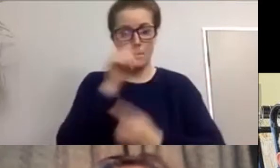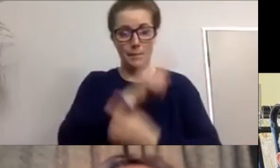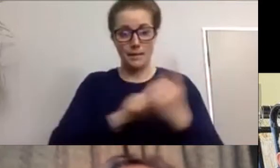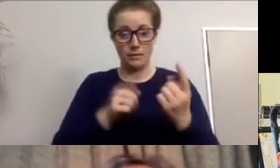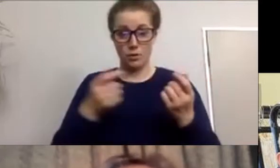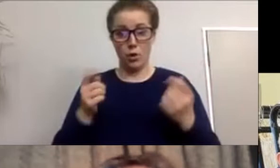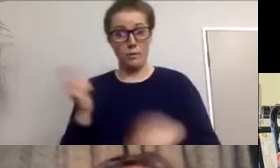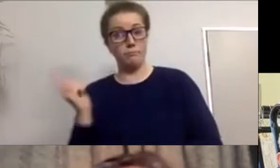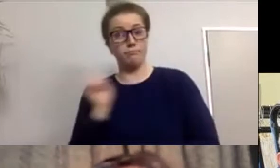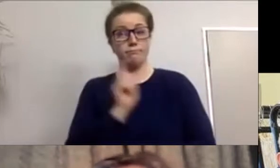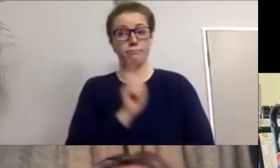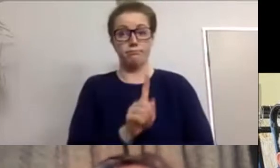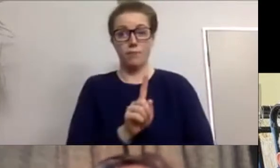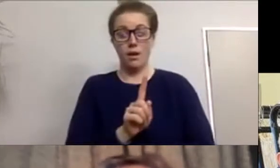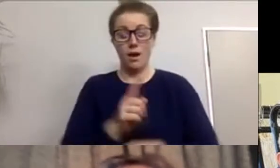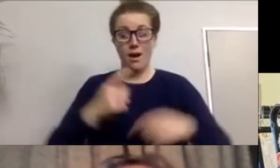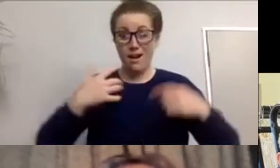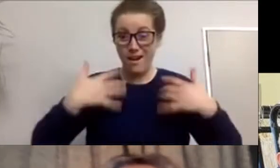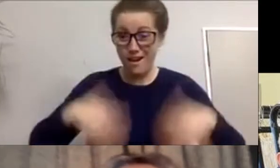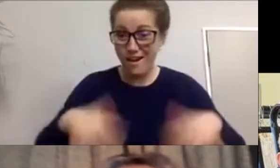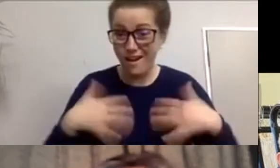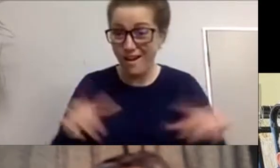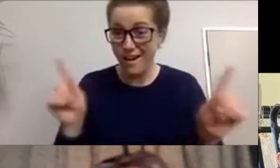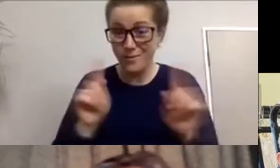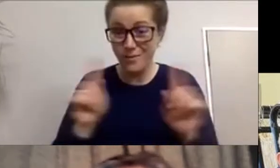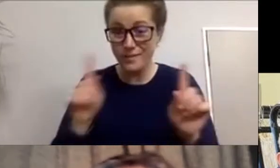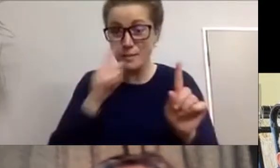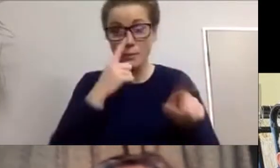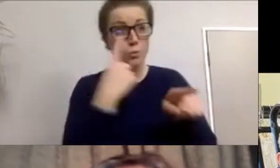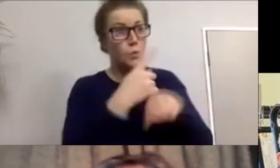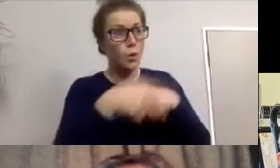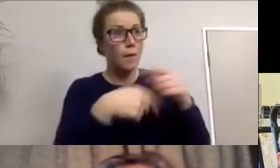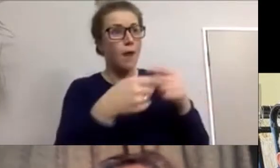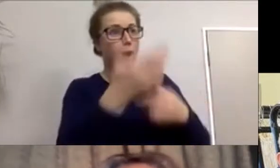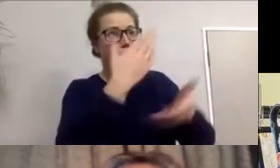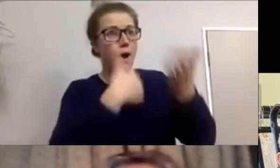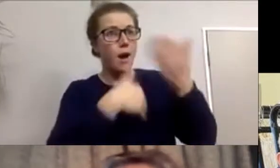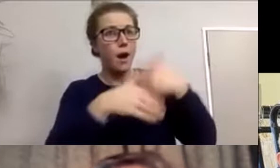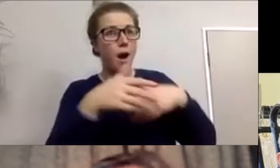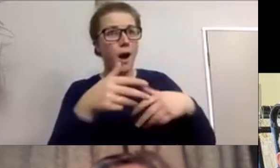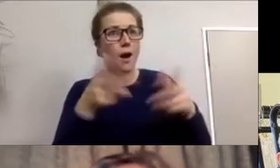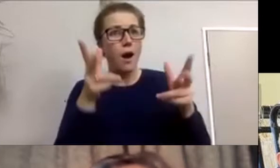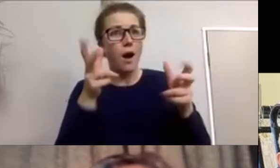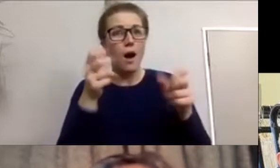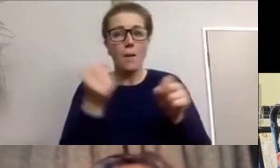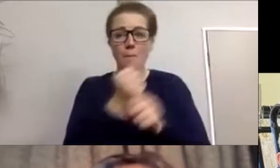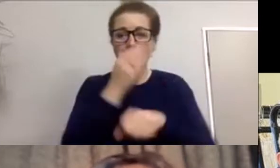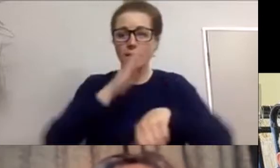I was blown away - what people were talking about, that they were making time to